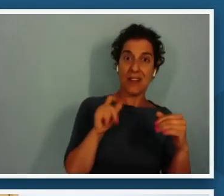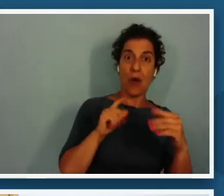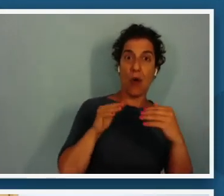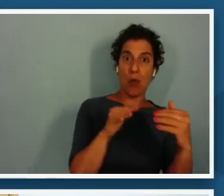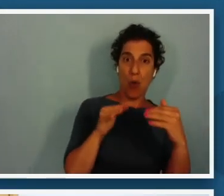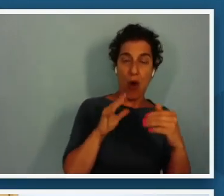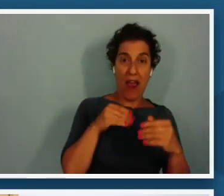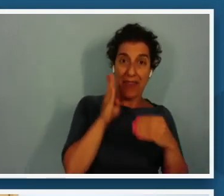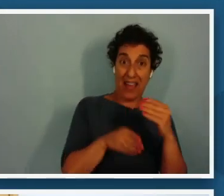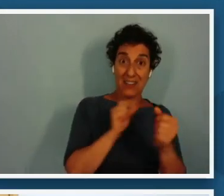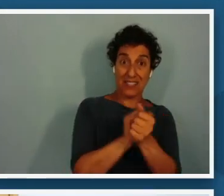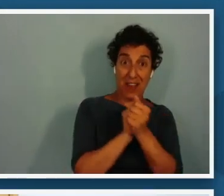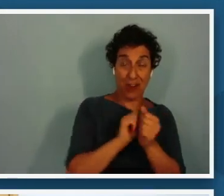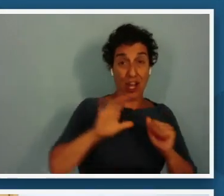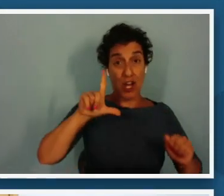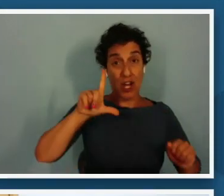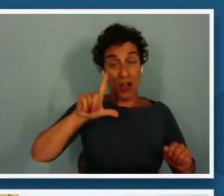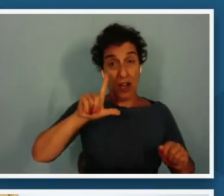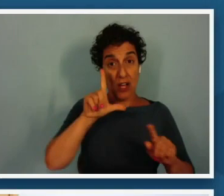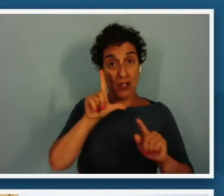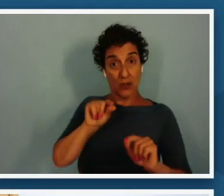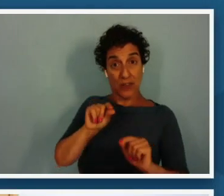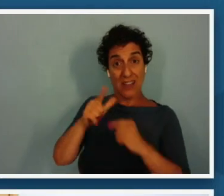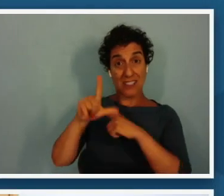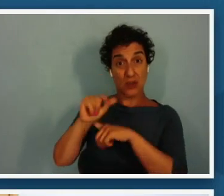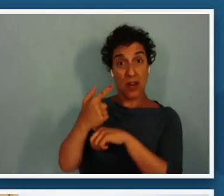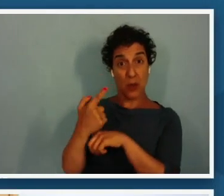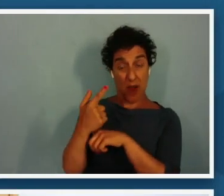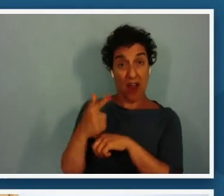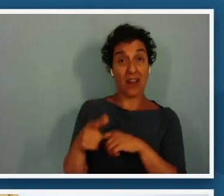2021